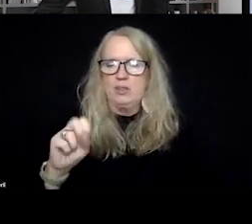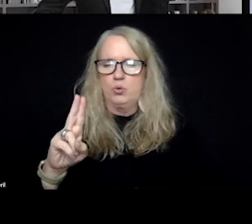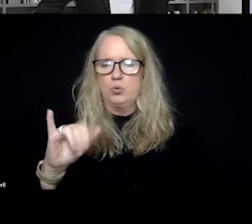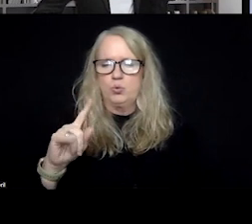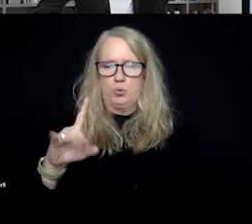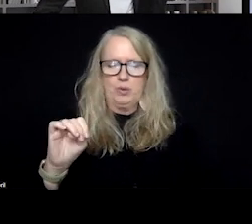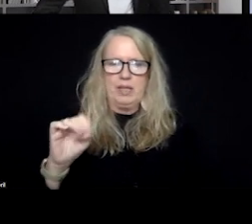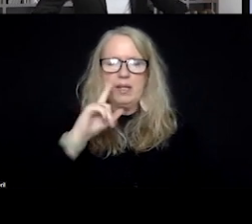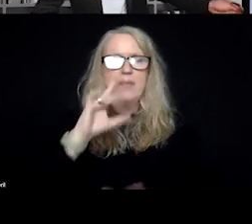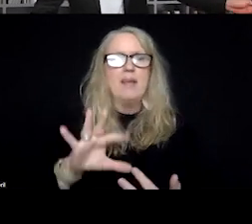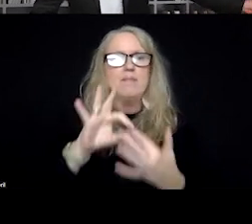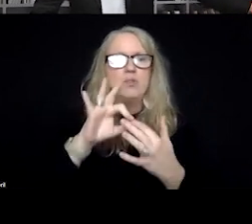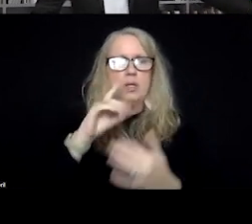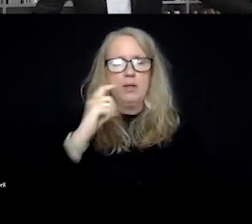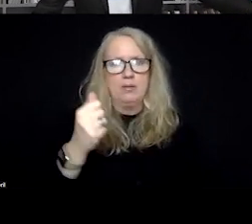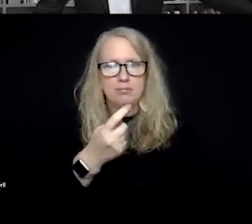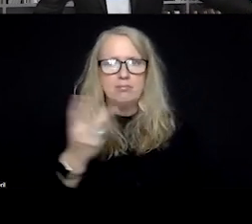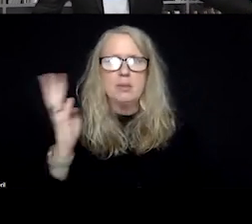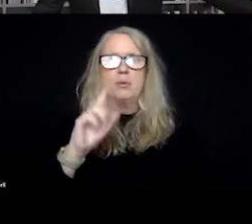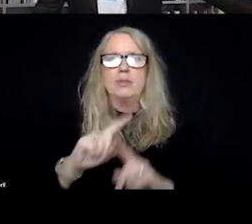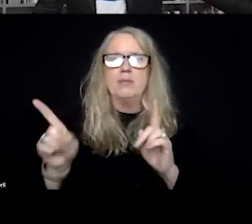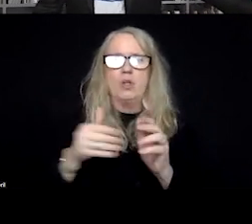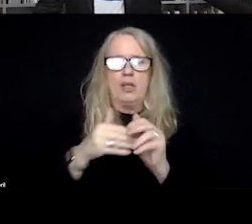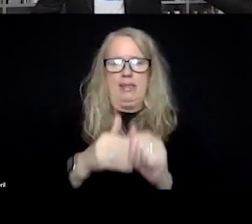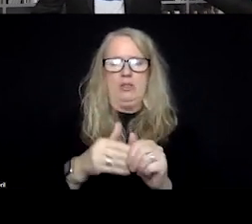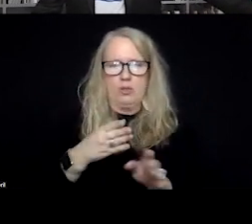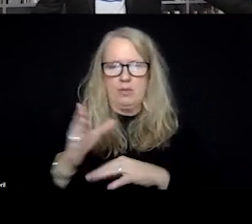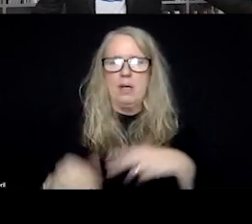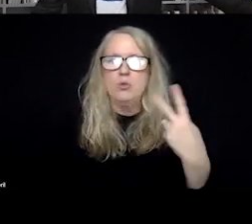WHICH FEATURED A NUMBER OF LEADERS IN THE FIELD, BUT TWO OF